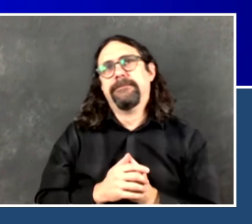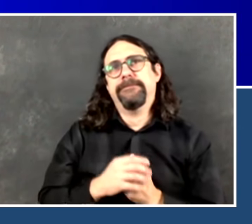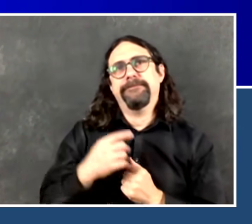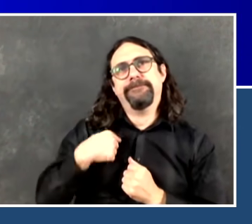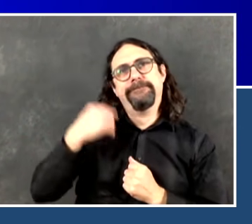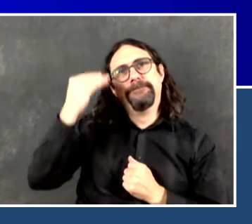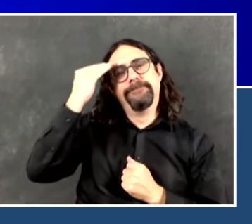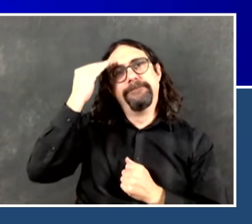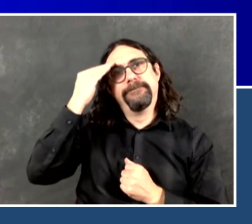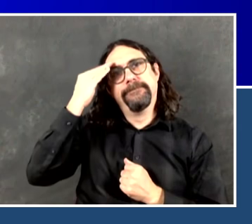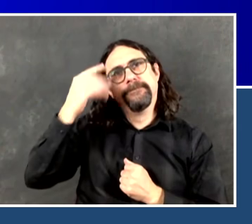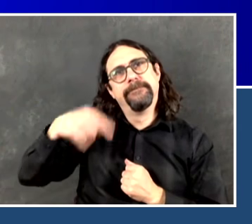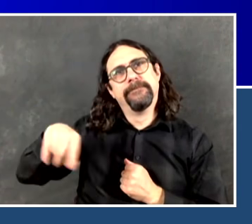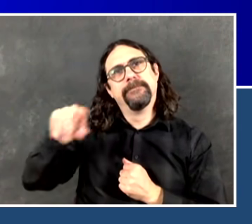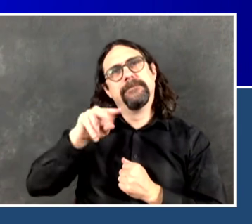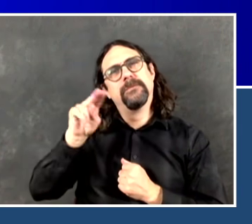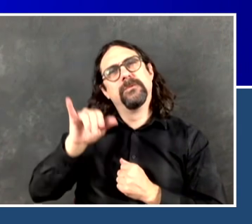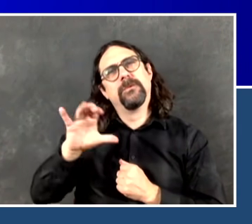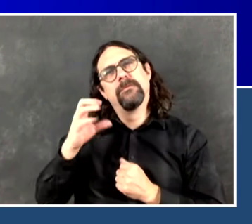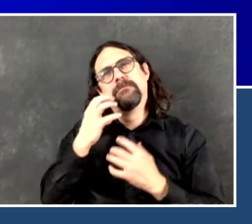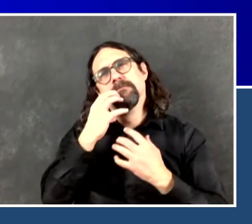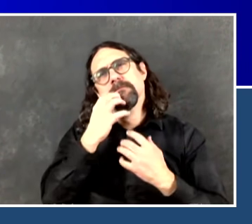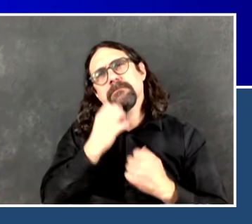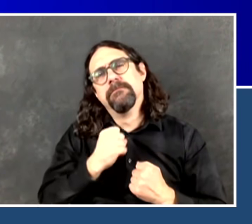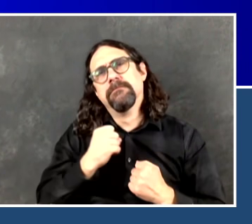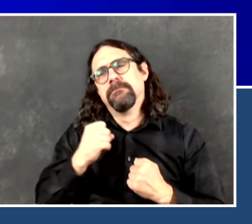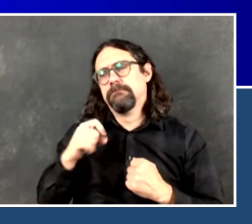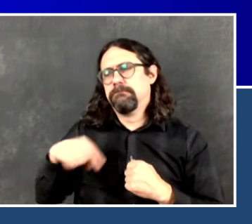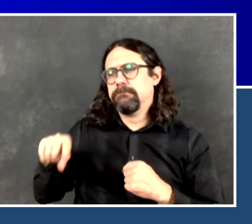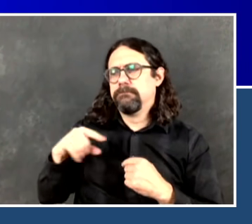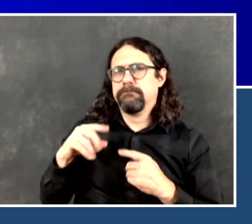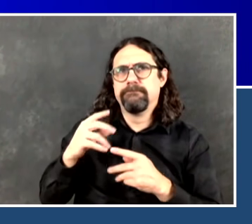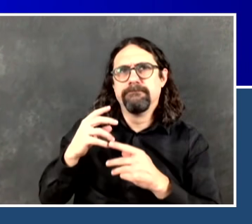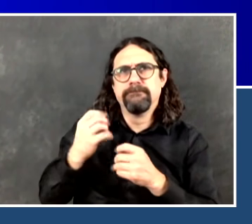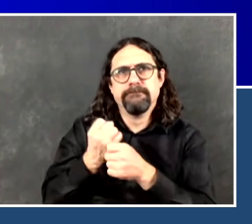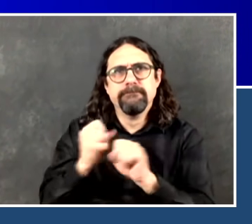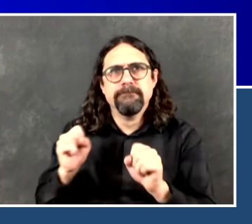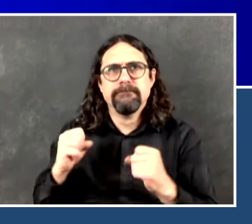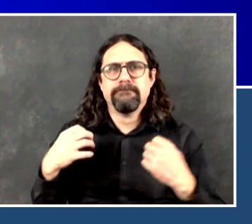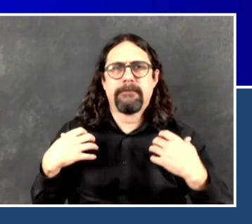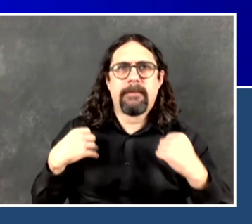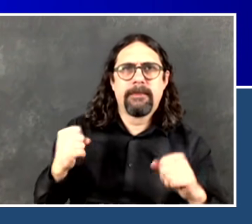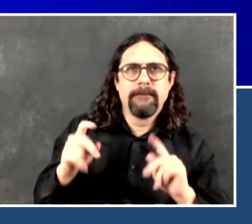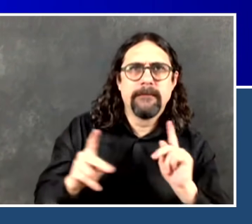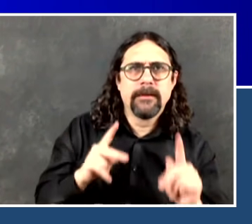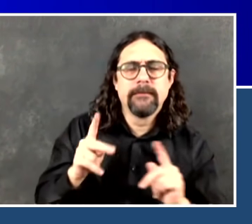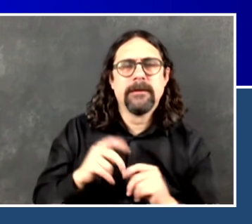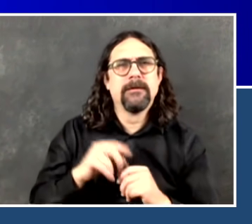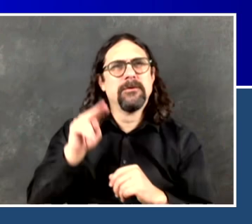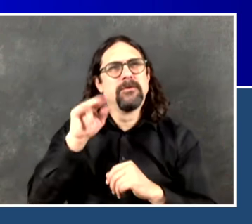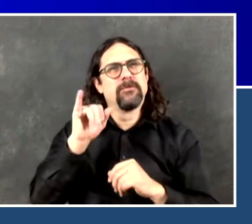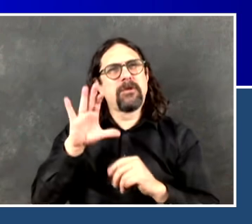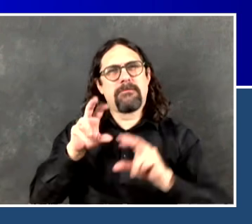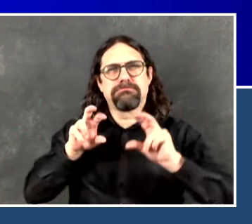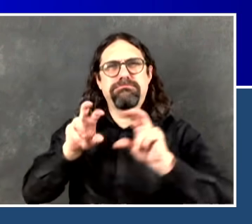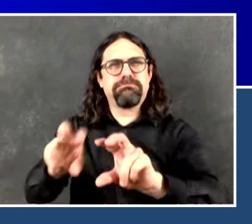HEALTH CARE MAKING SURE THEY CAN GET INSURANCE OR HAD A RIGHT TO HEALTH CARE THROUGH NYC CARE. BUILDING UP ACCESS TO FREE